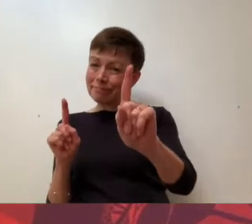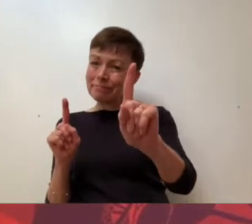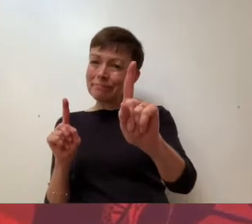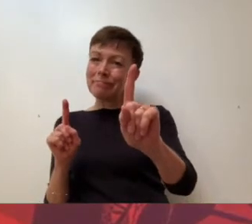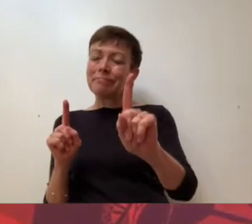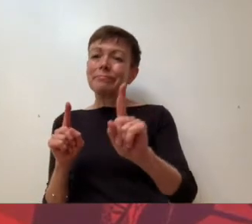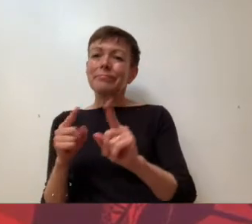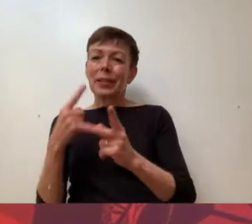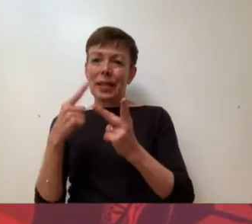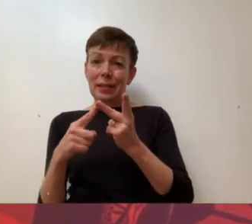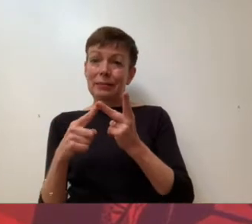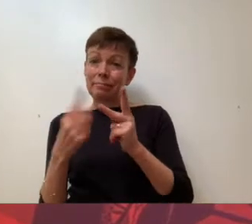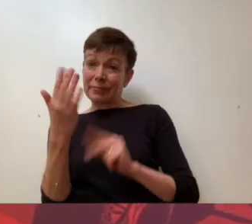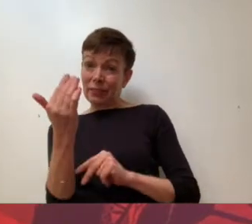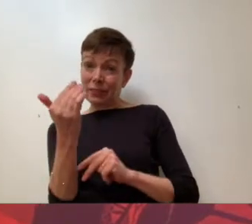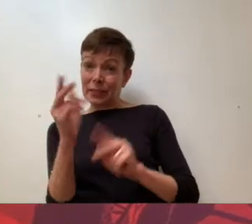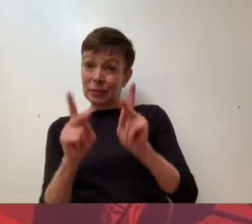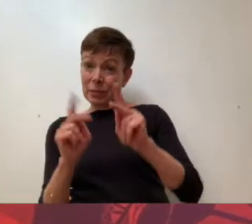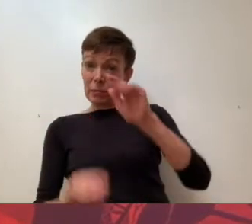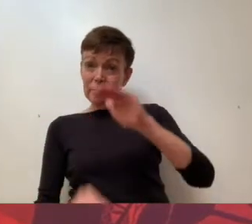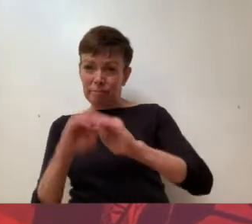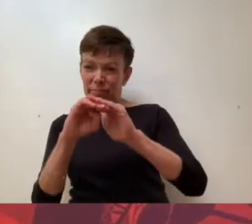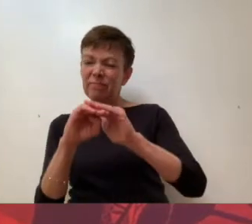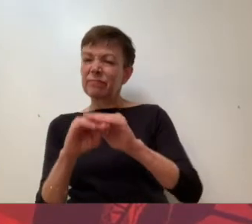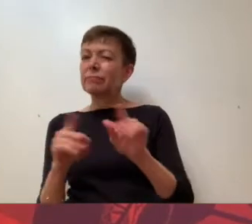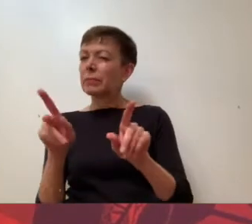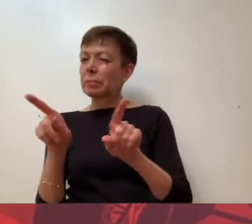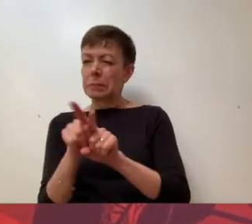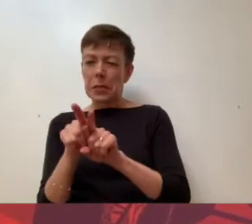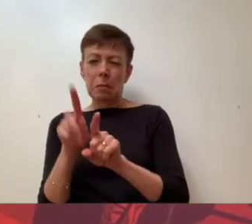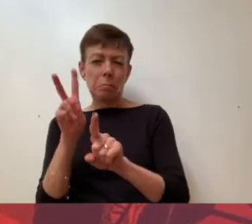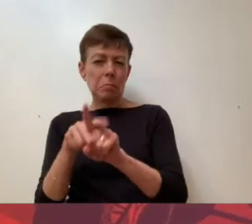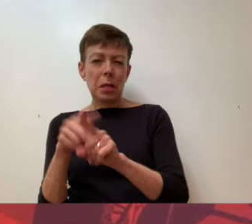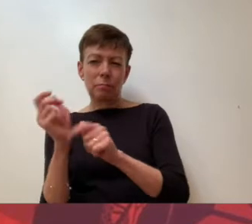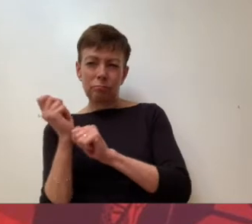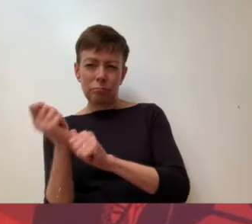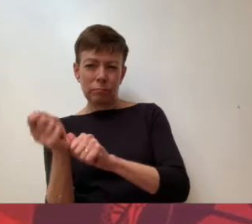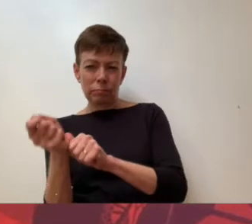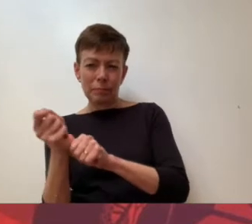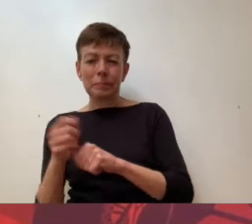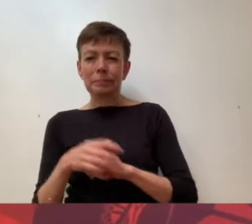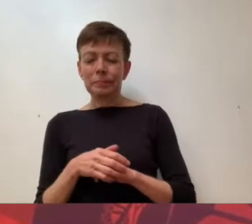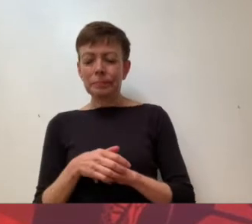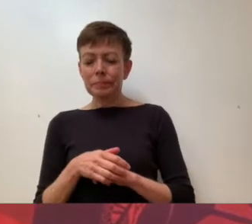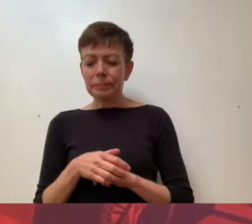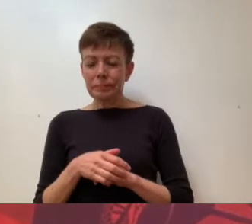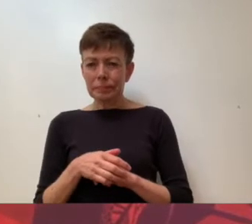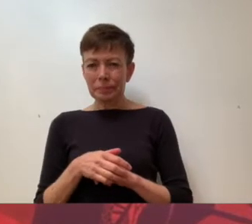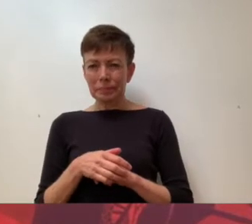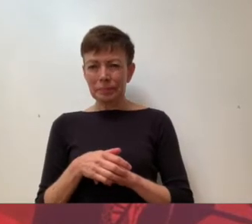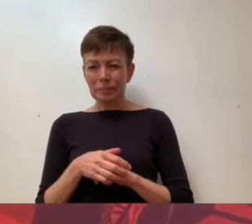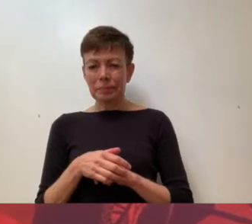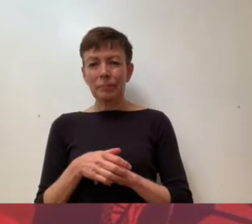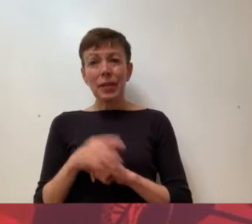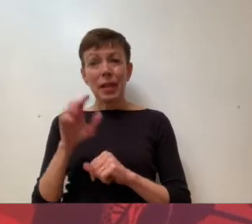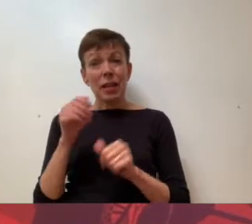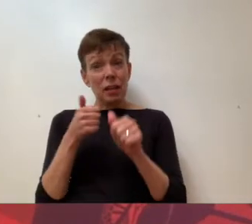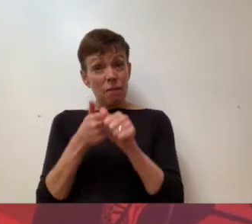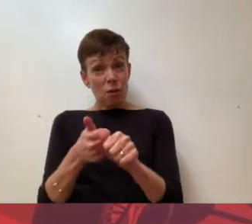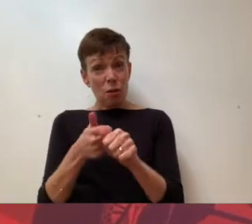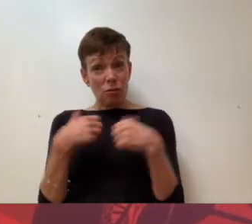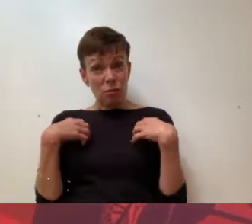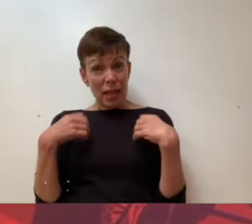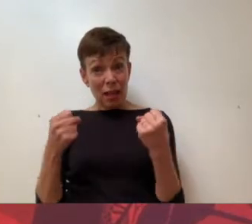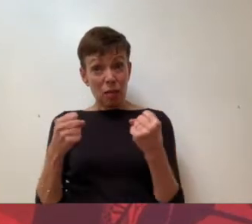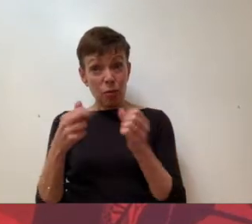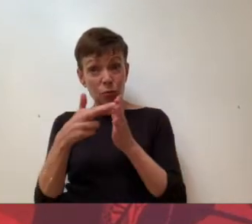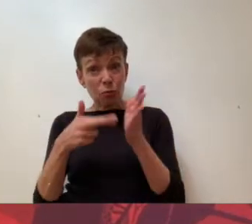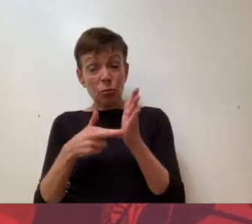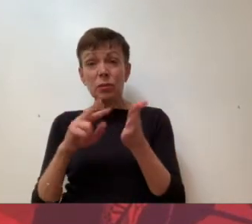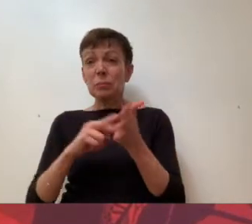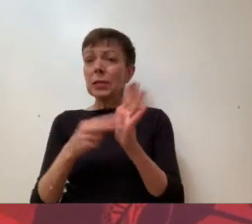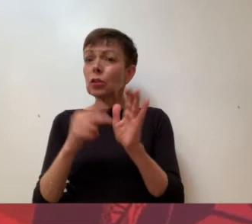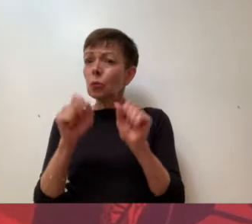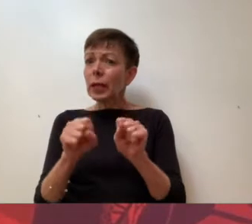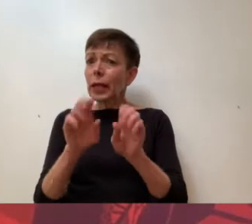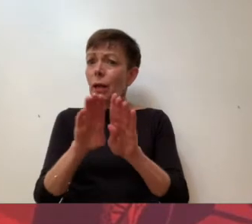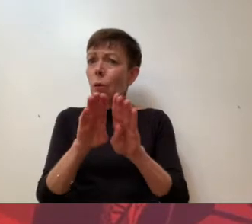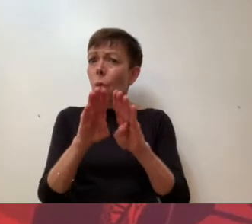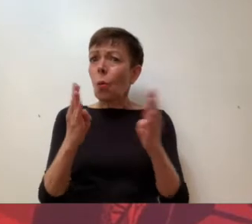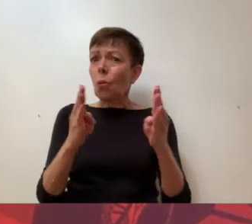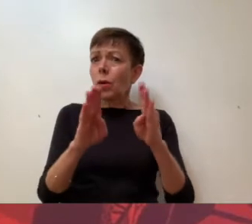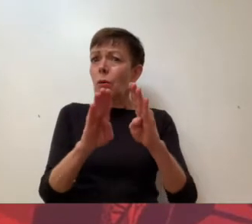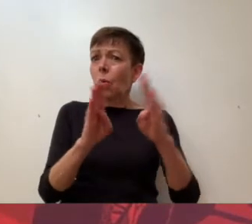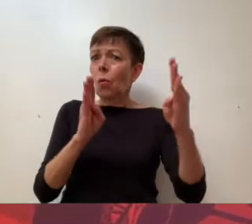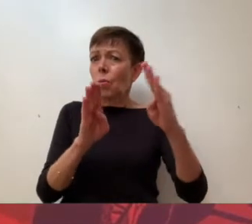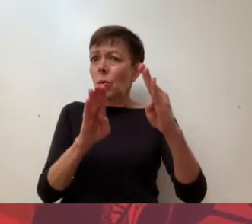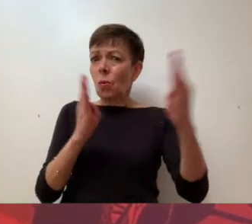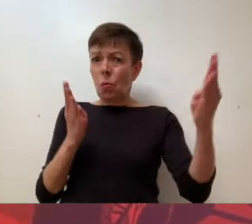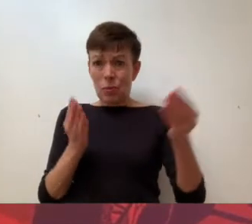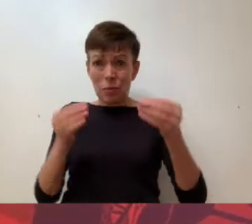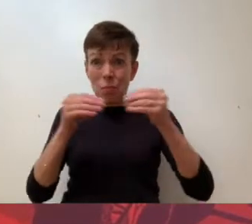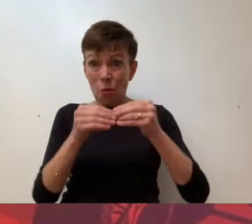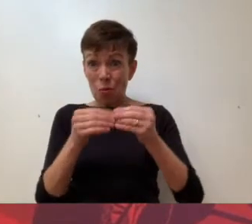to you tonight and appreciate you tuning in. As Mayor Veer mentioned, we are very pleased